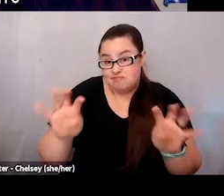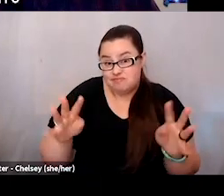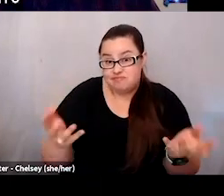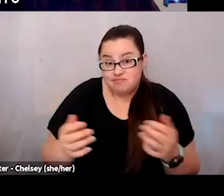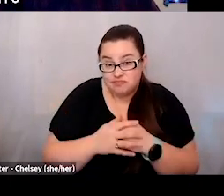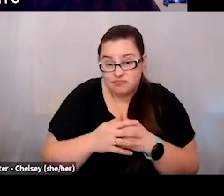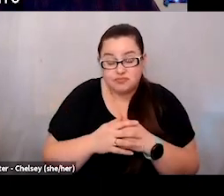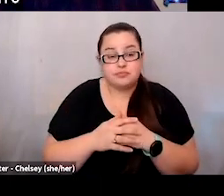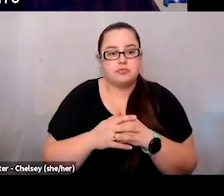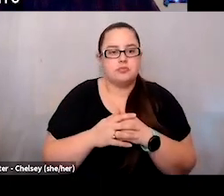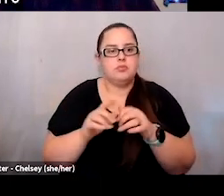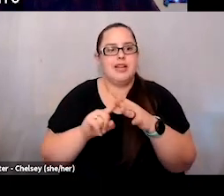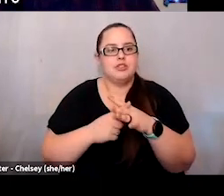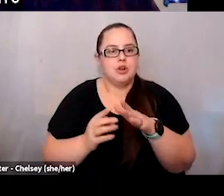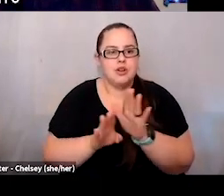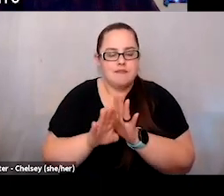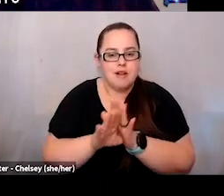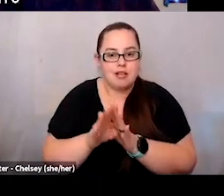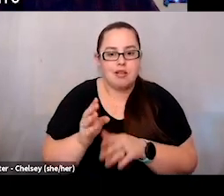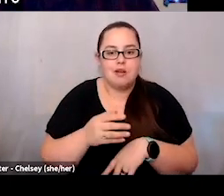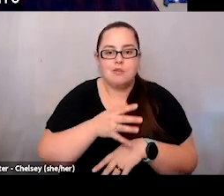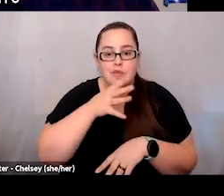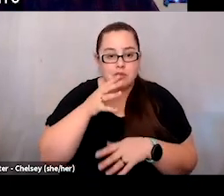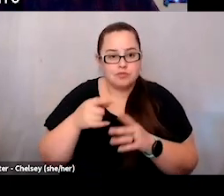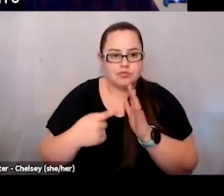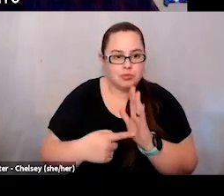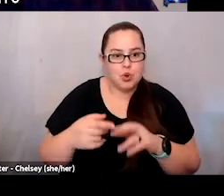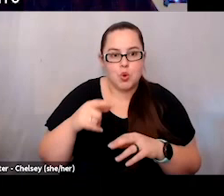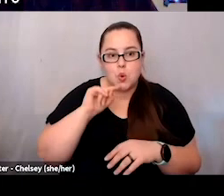we start to develop crops like corn, amaranth, corn, squash, and beans are like